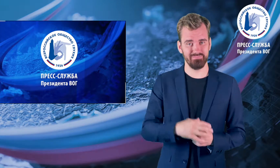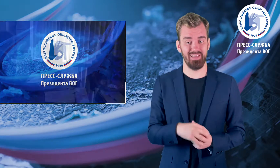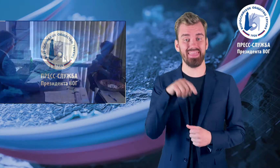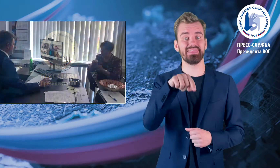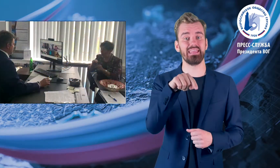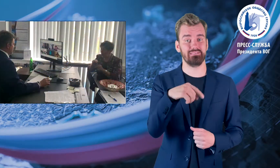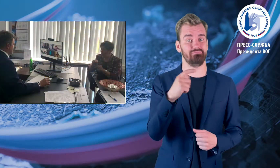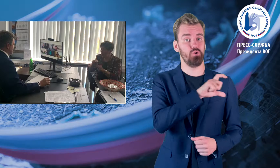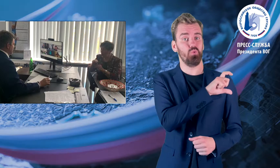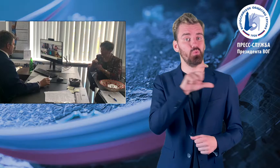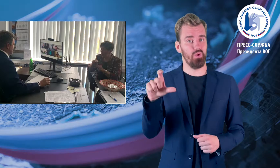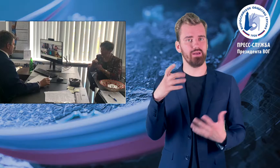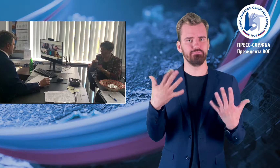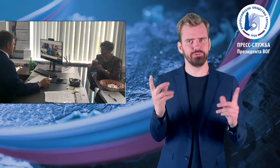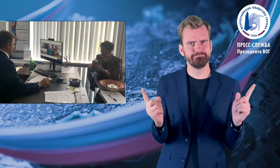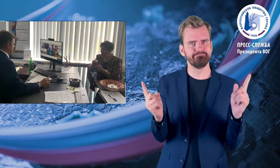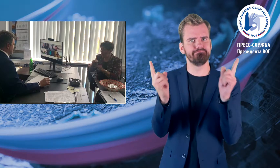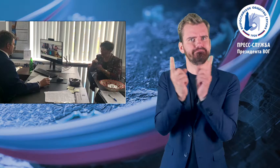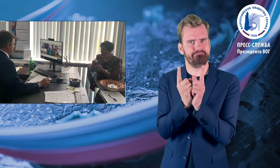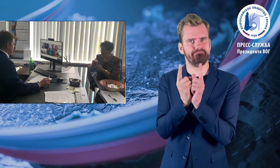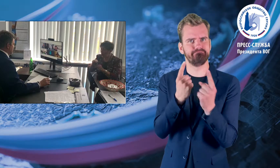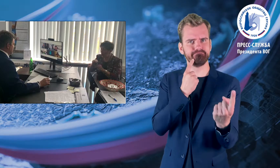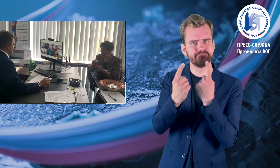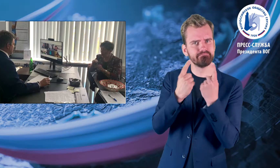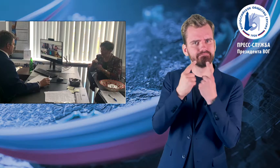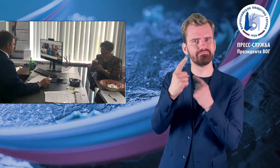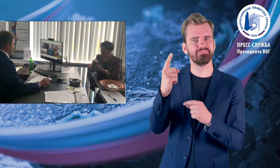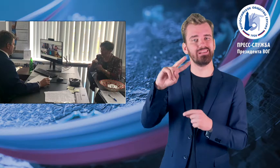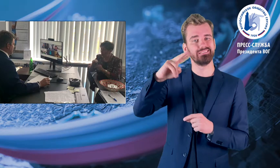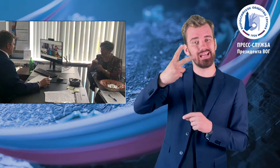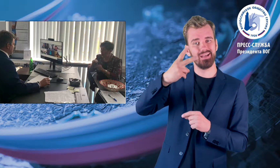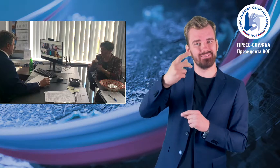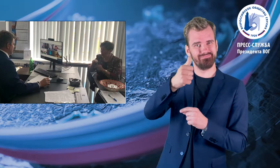This week, the VOG President Stanislav Ivanov met